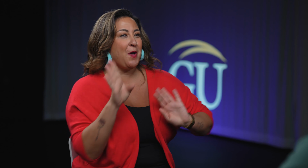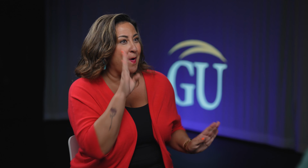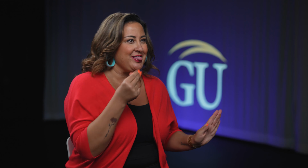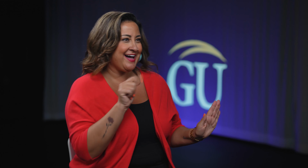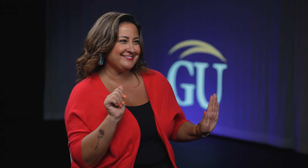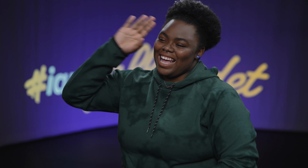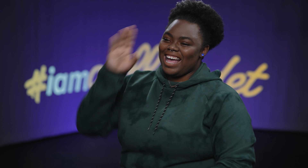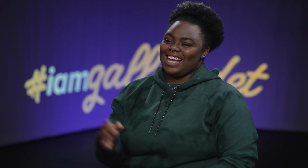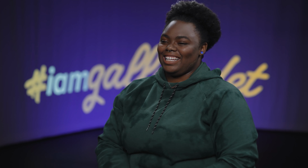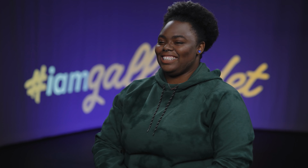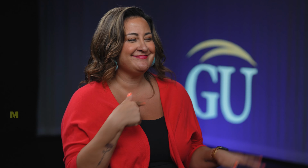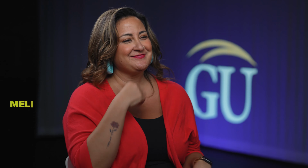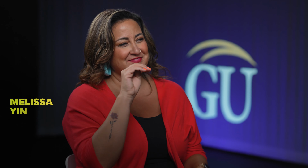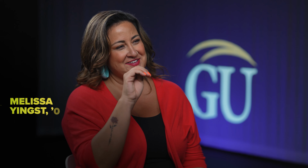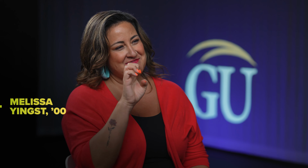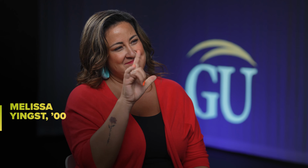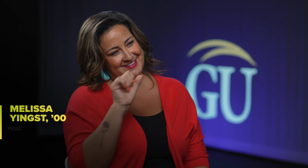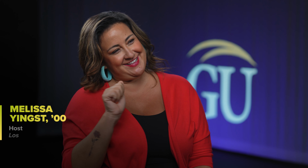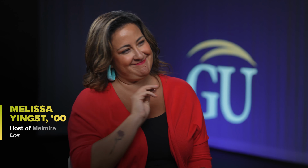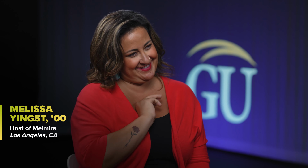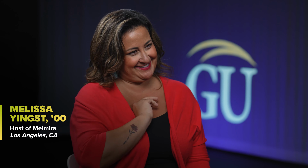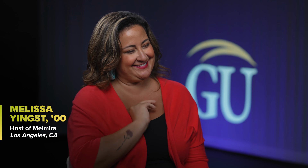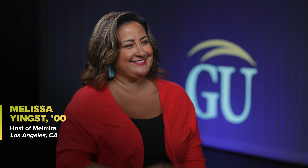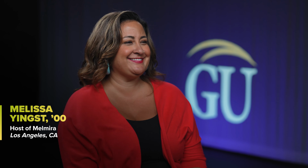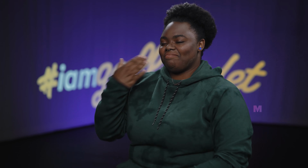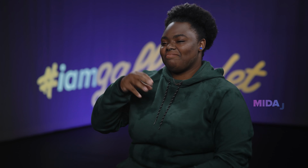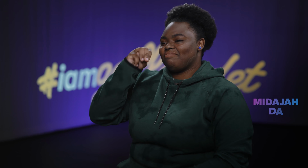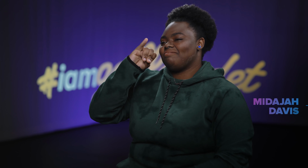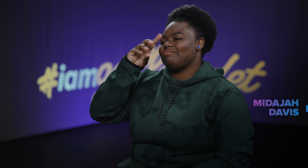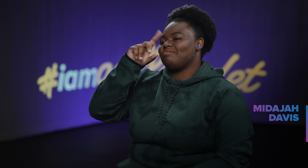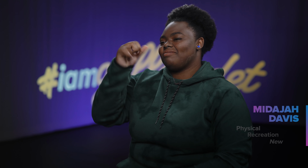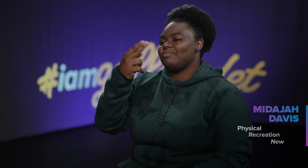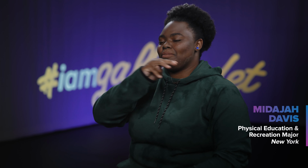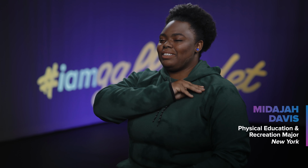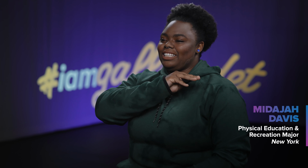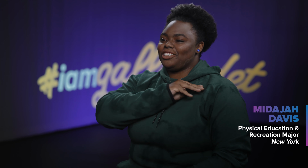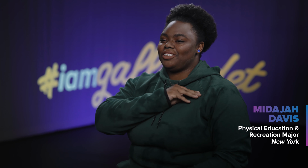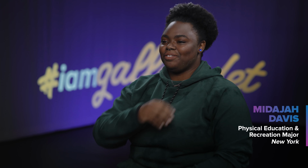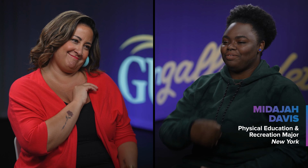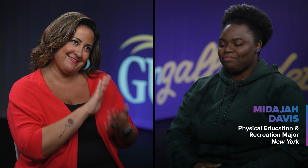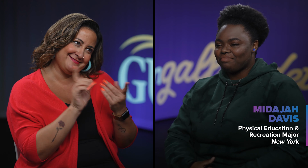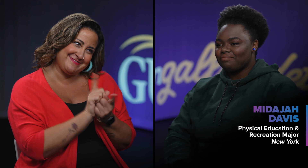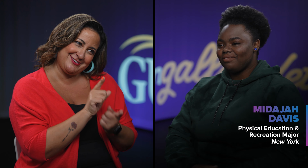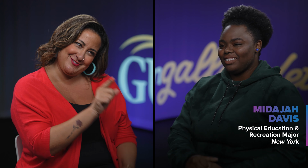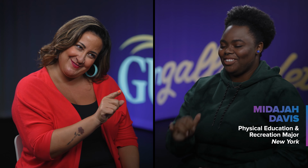Hola! Hi! I’m Melissa, this is my sign name. I’m Midajah, this is my sign name. It's nice to meet you!